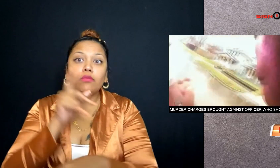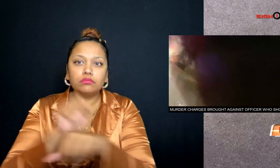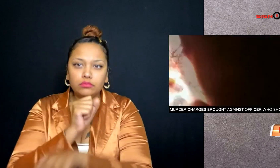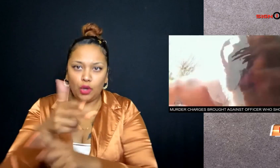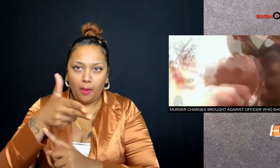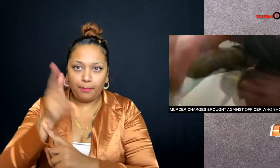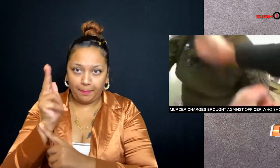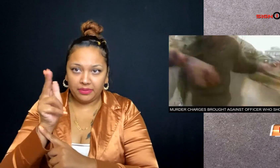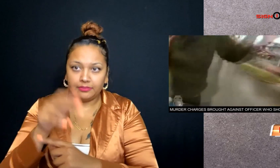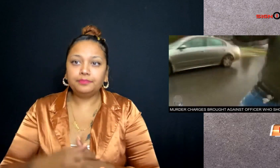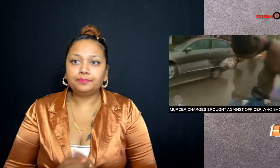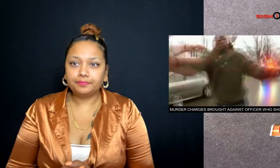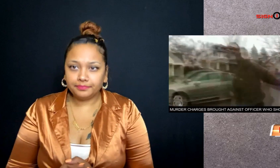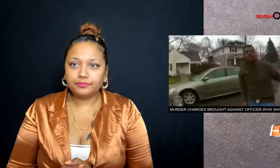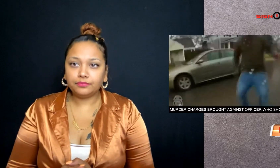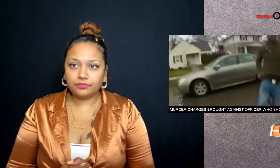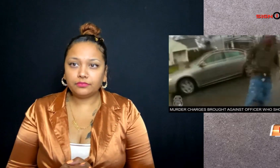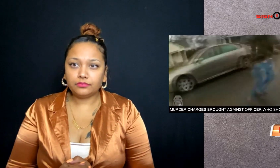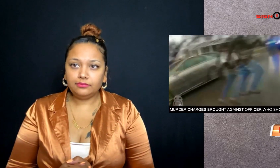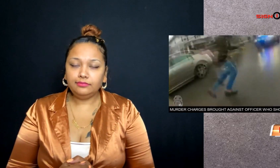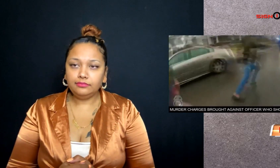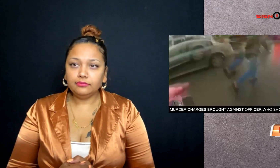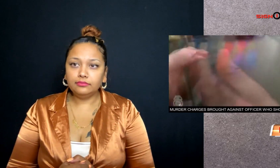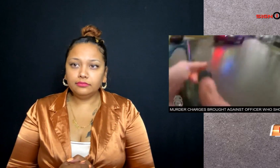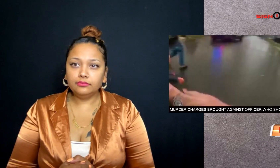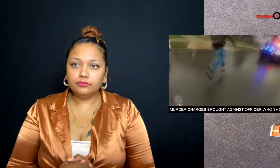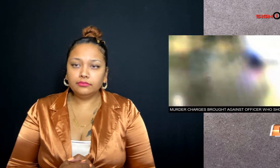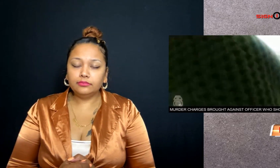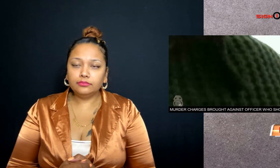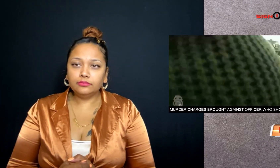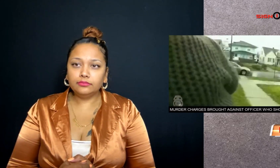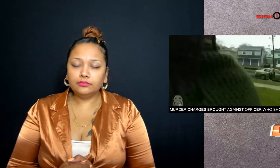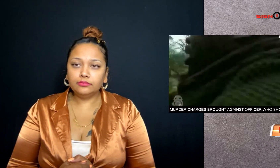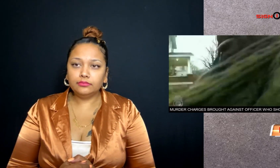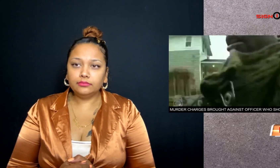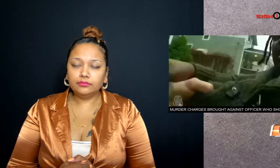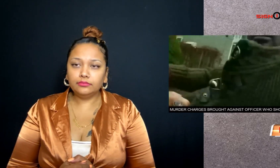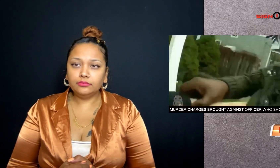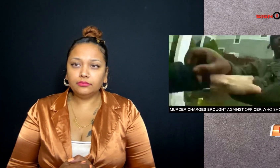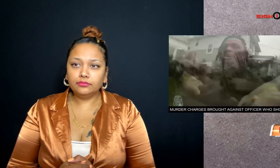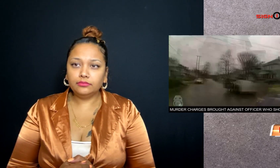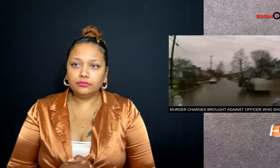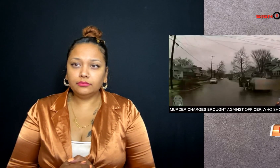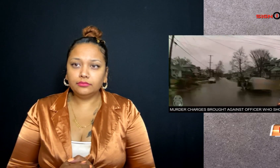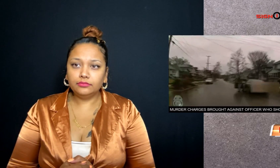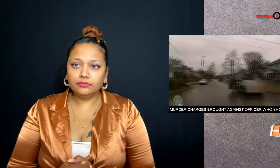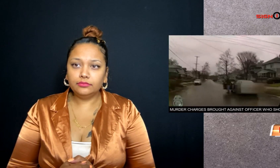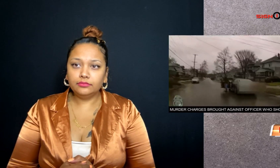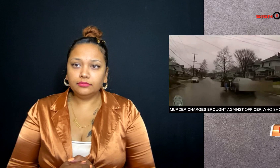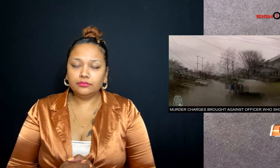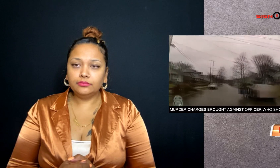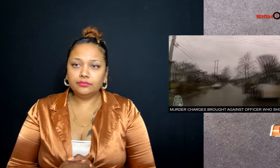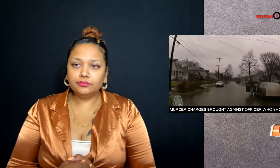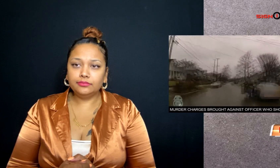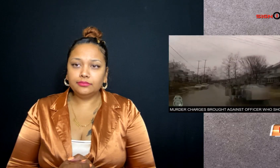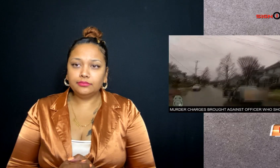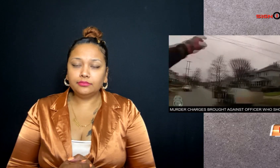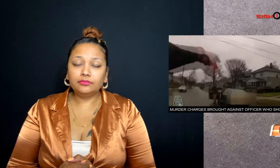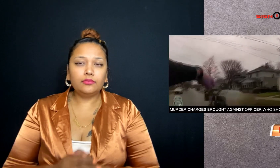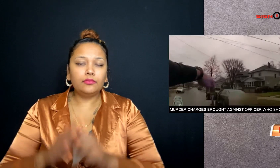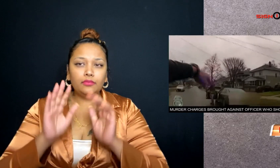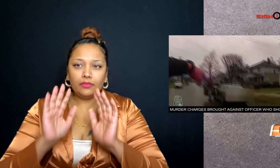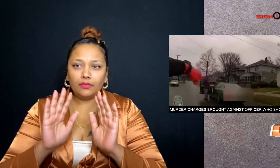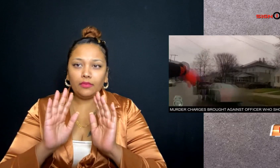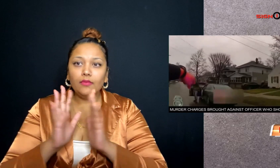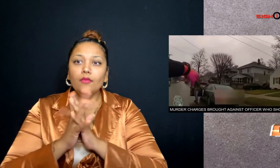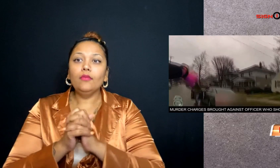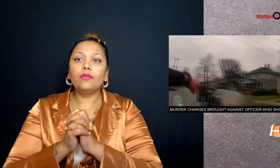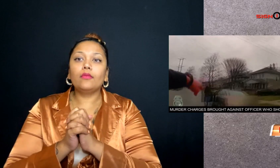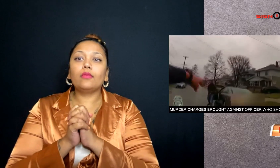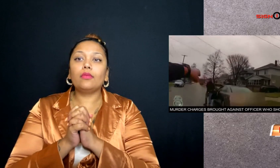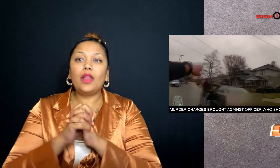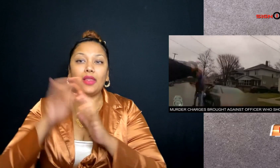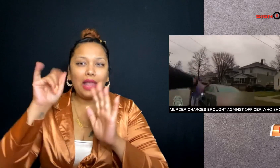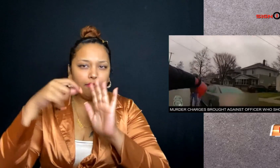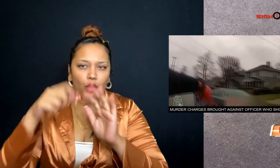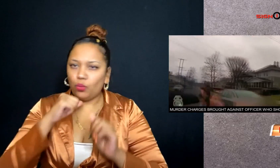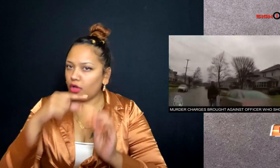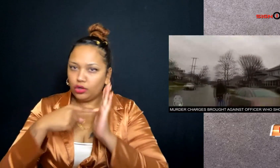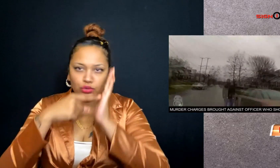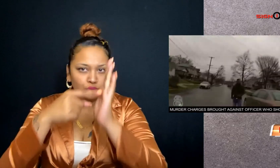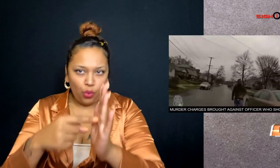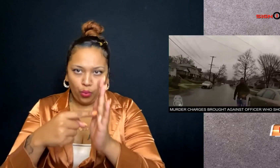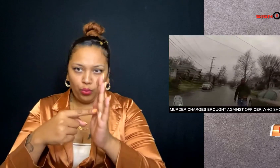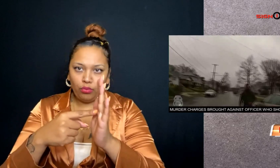that's a video that show the confrontation before the fatal shot